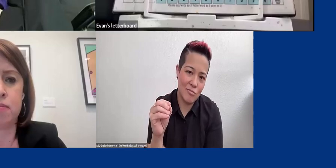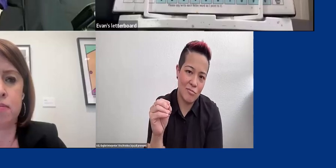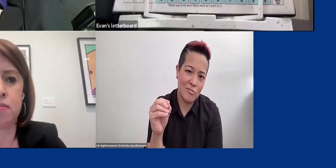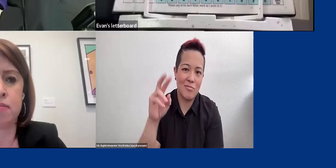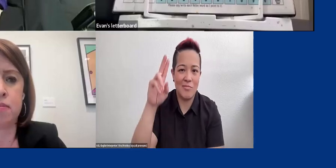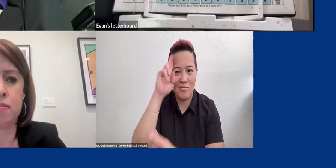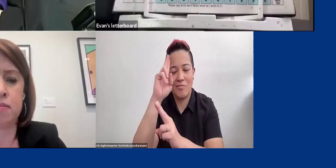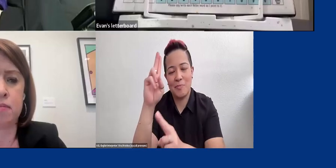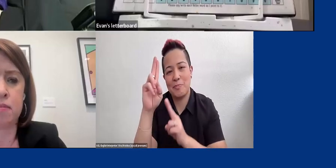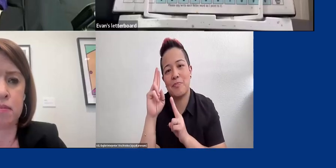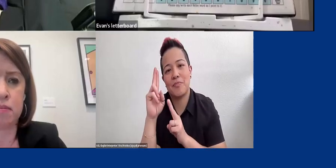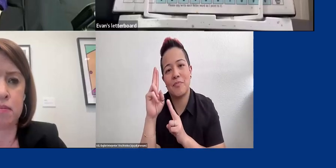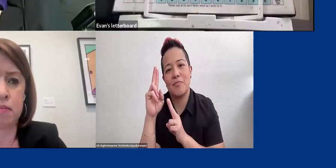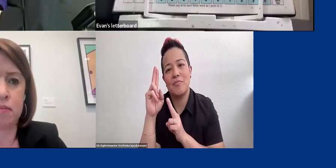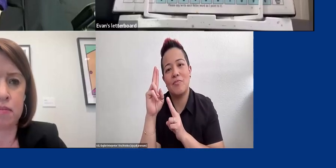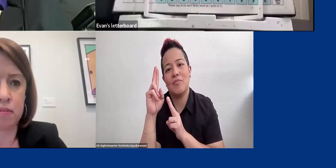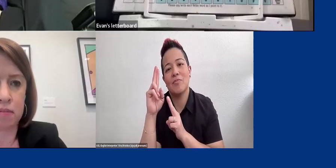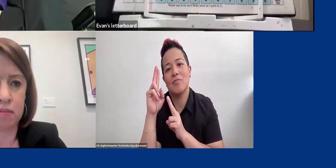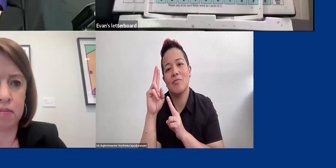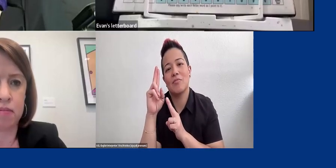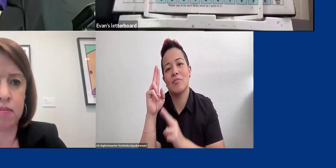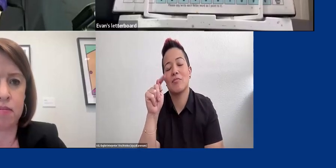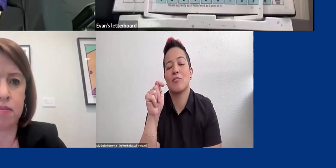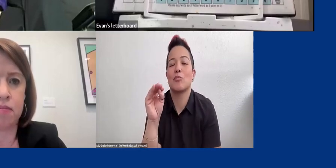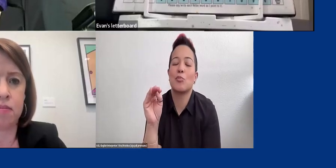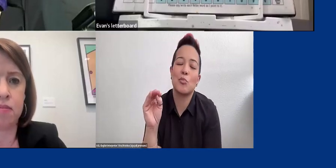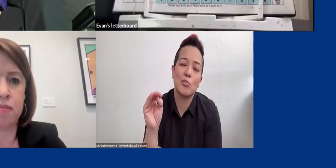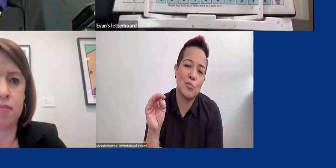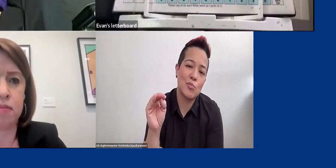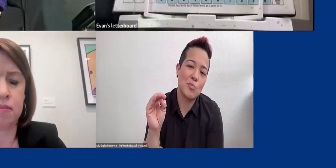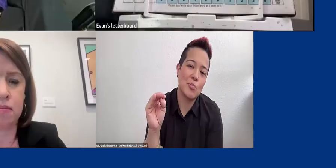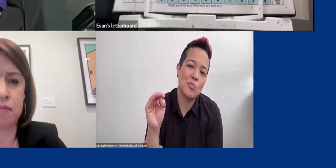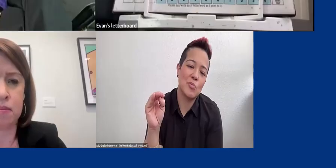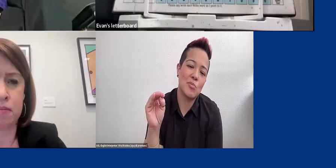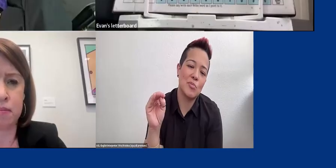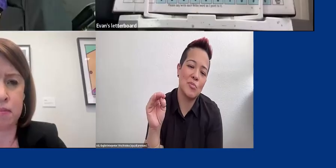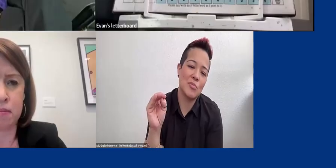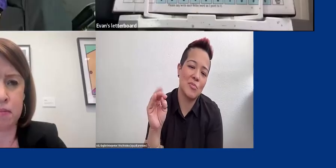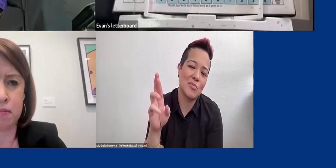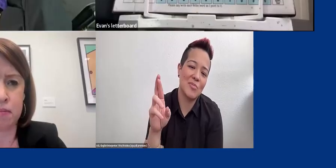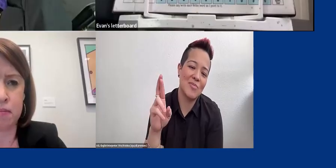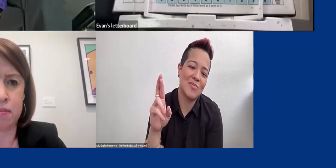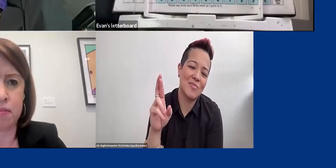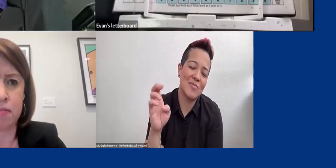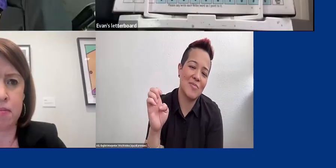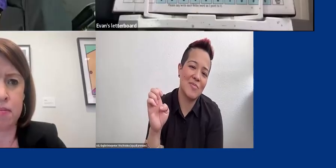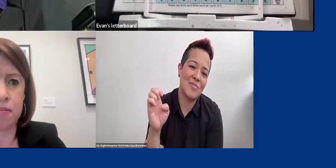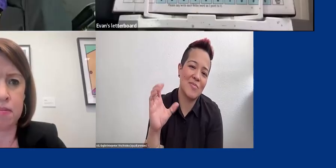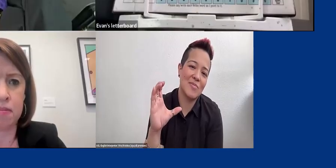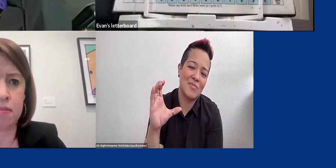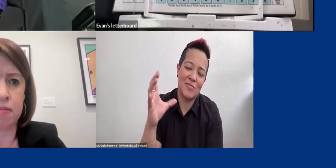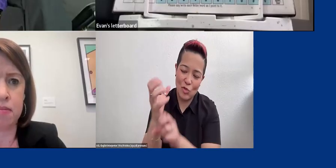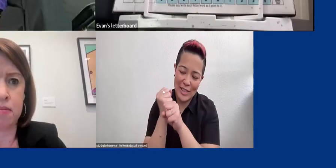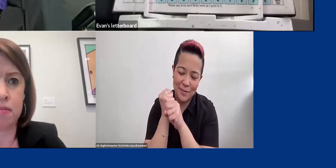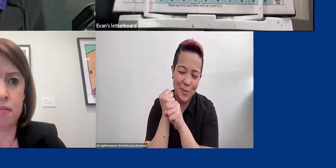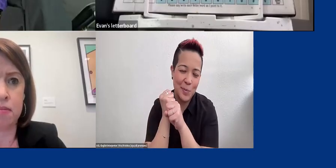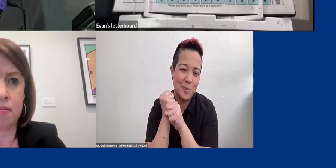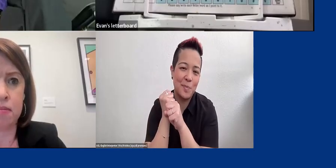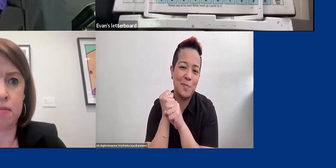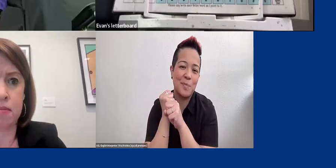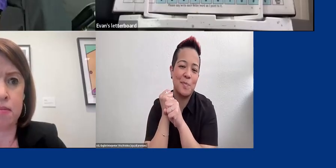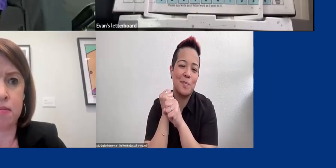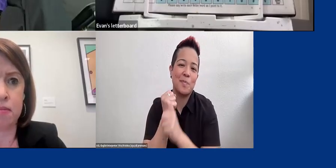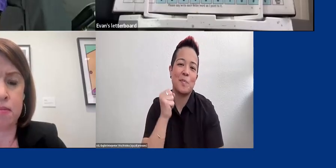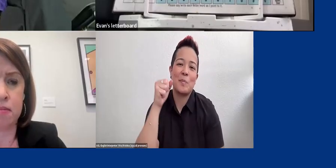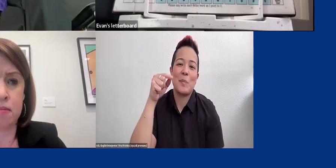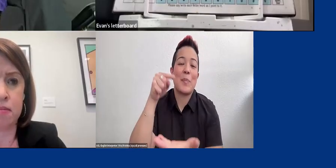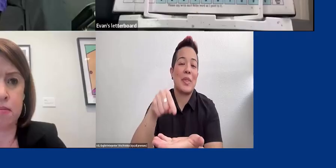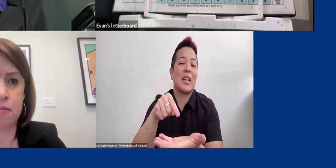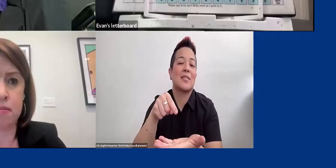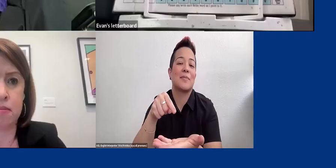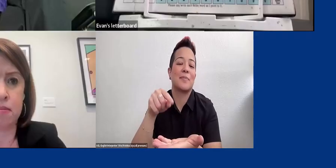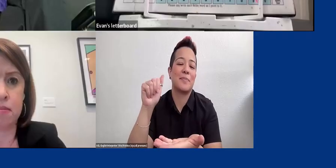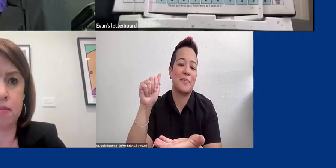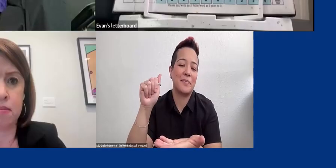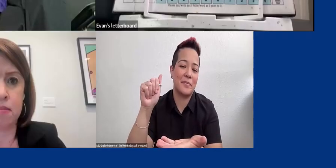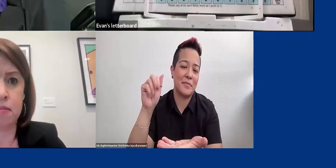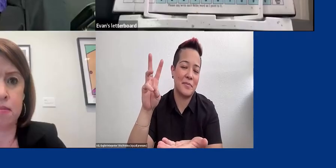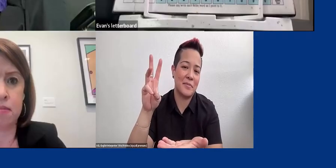to R-E-C receive this A-W award.